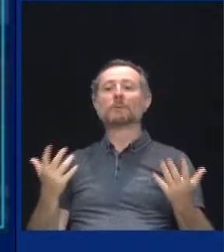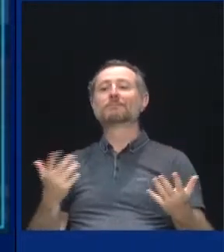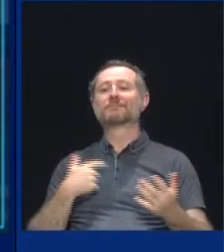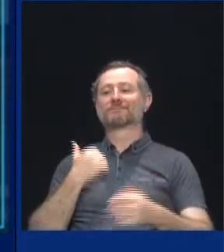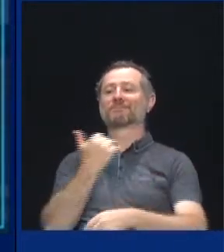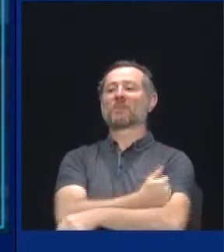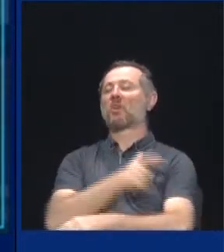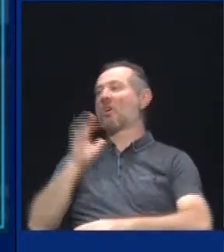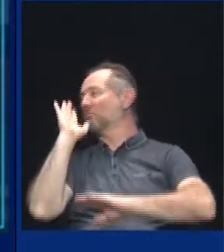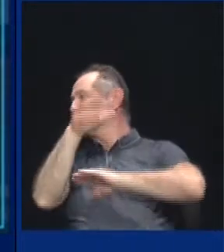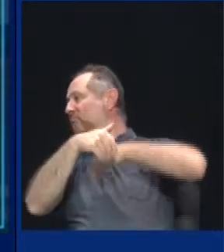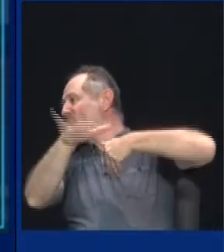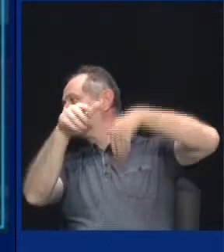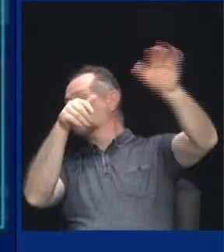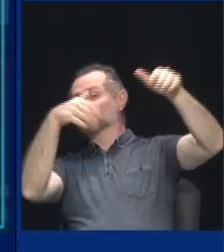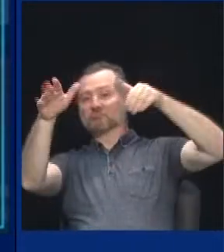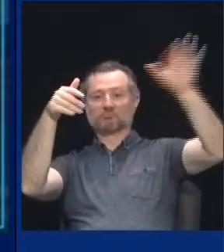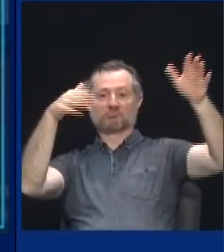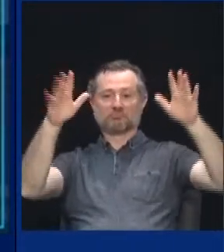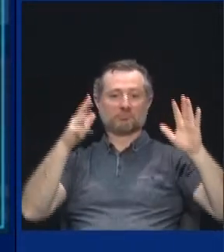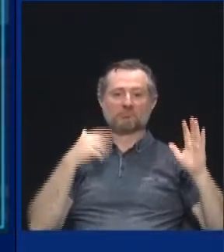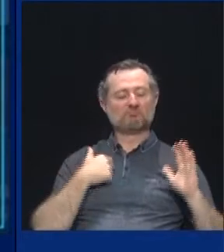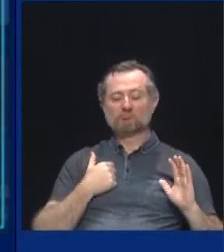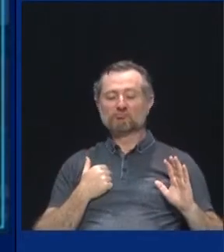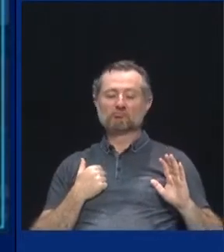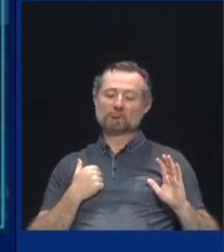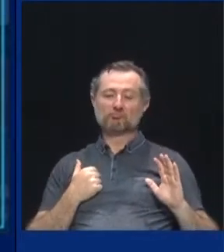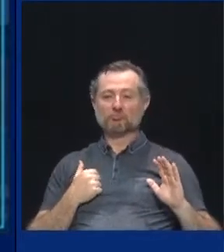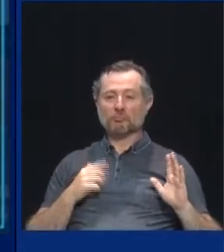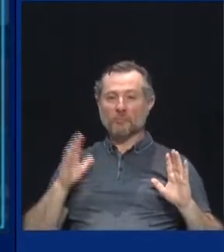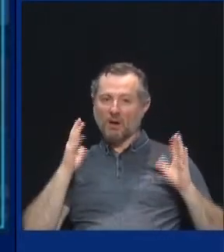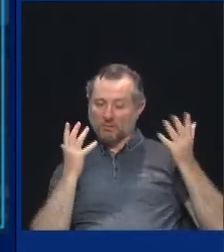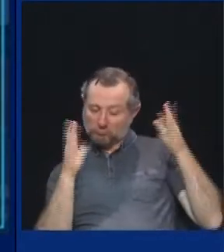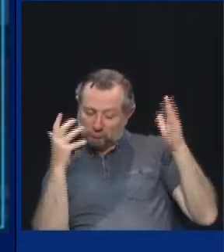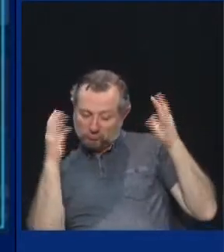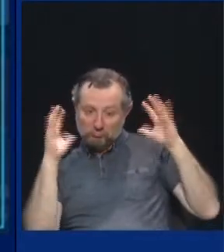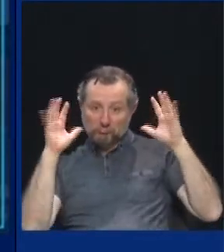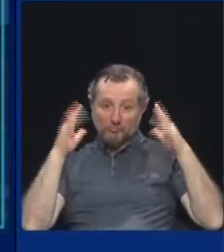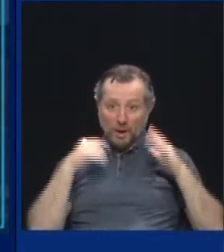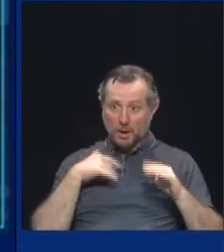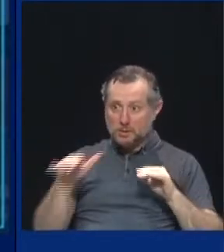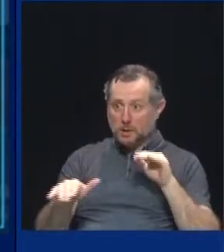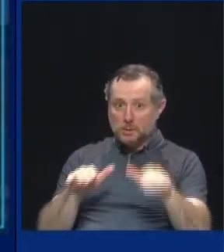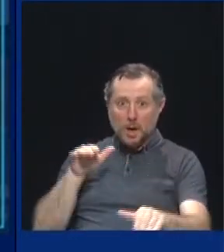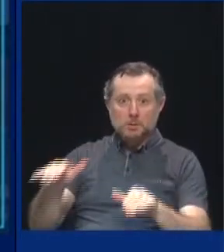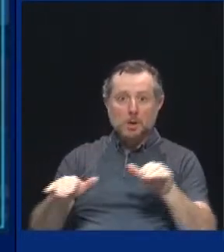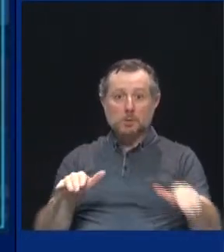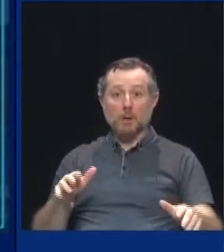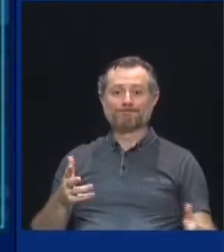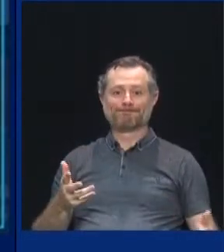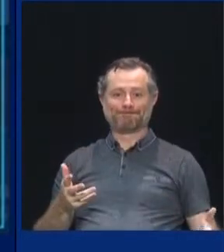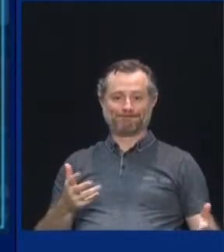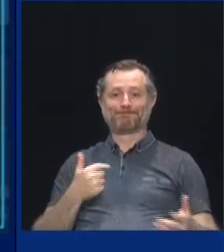GIVING OUT THE VACCINE. THE PROBLEM NOW IS VACCINE HESITANCY. THEY DON'T WANT TO TAKE THE